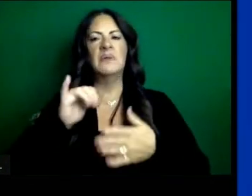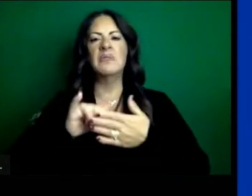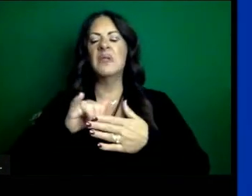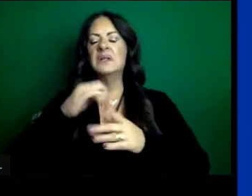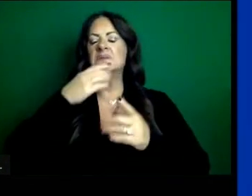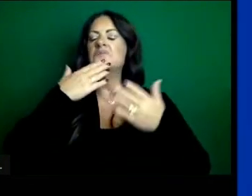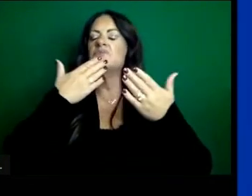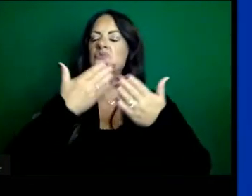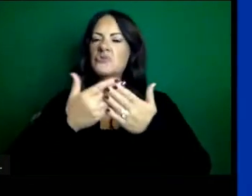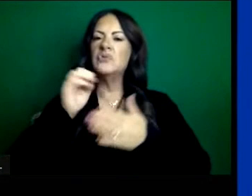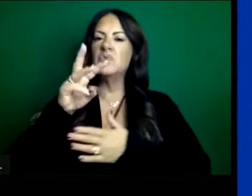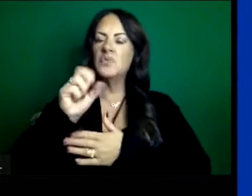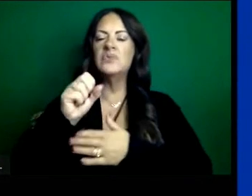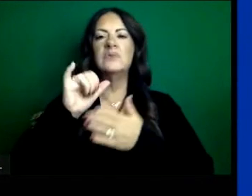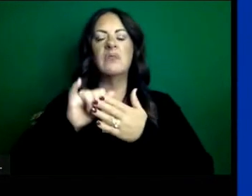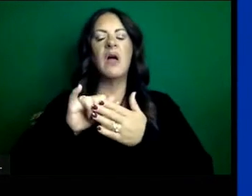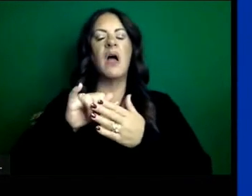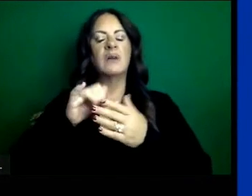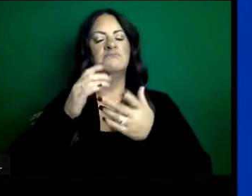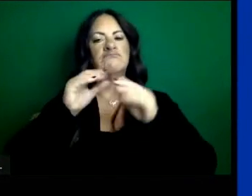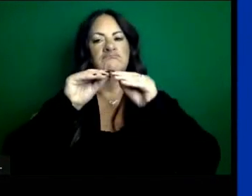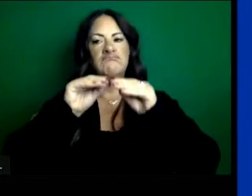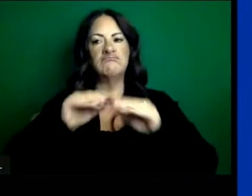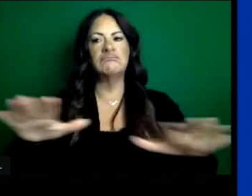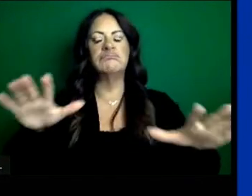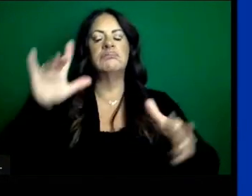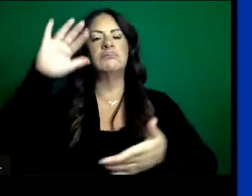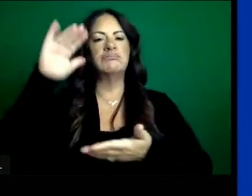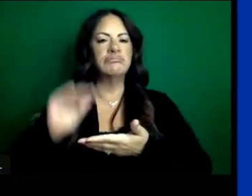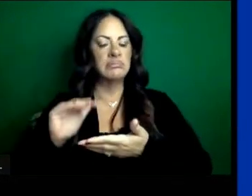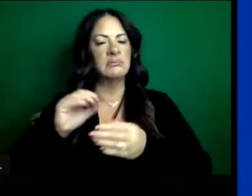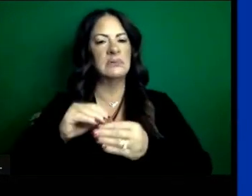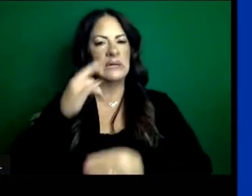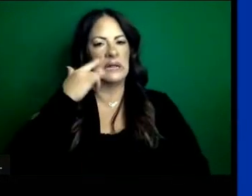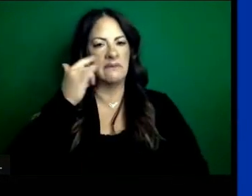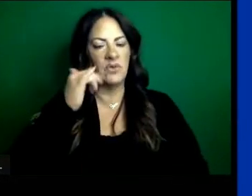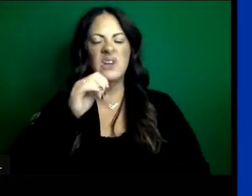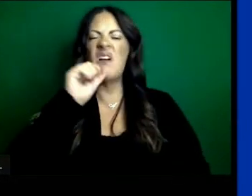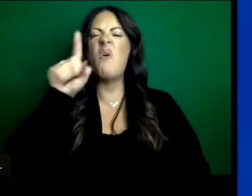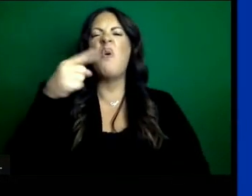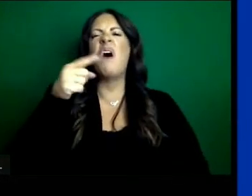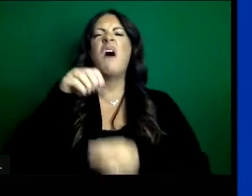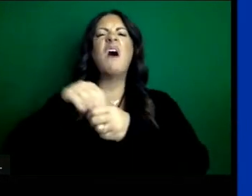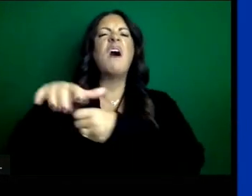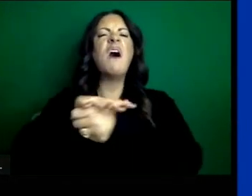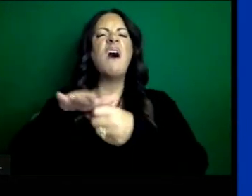40%, 38% TO BE EXACT, DECREASE OVER THE LAST TWO WEEKS. AGAIN, POSITIVE SIGN ABOUT THE PATH OF TRANSMISSION ACROSS THE